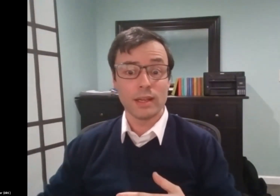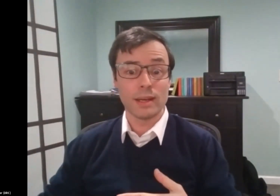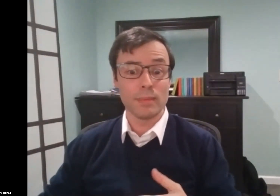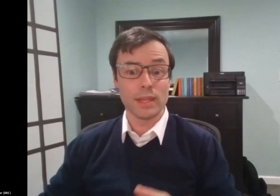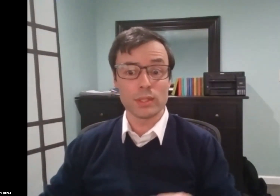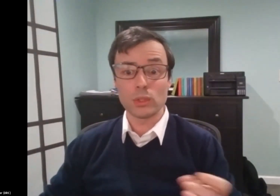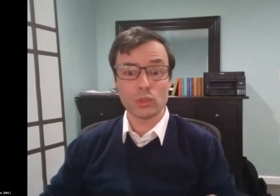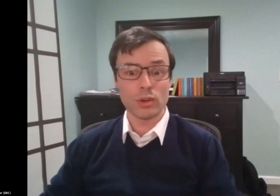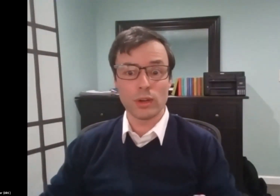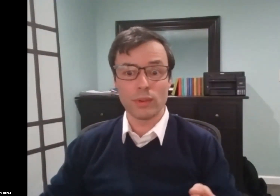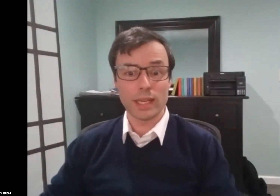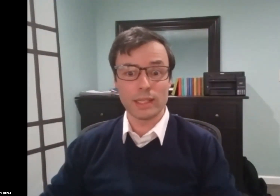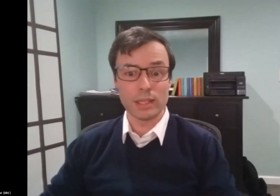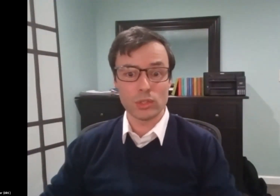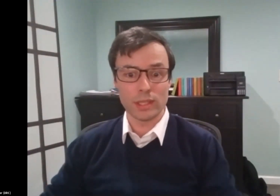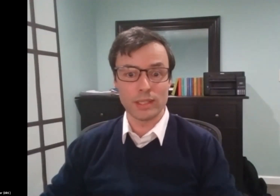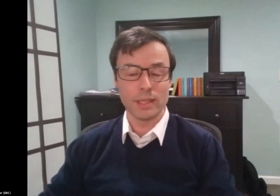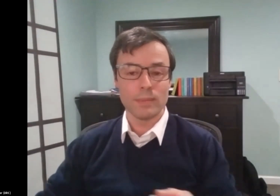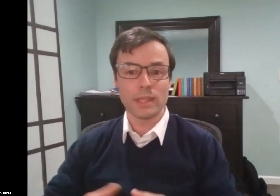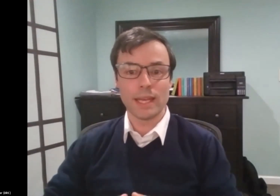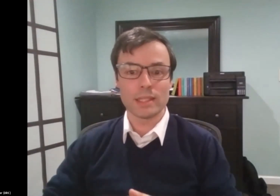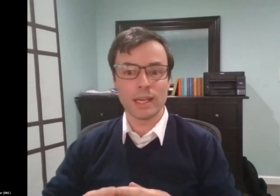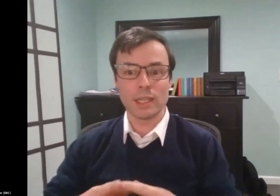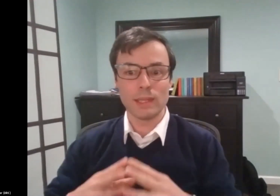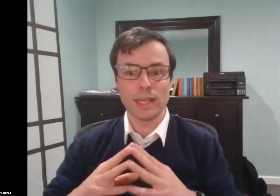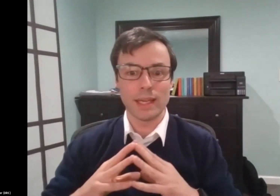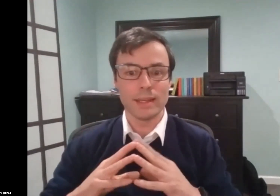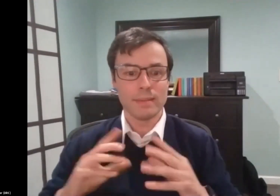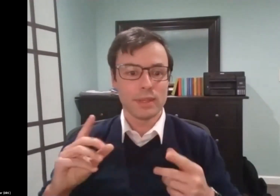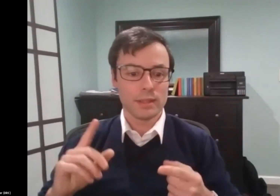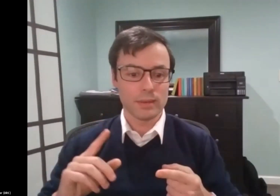disabilities but also about pediatric patients, labor and